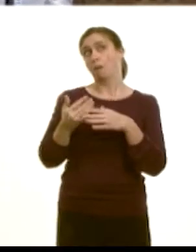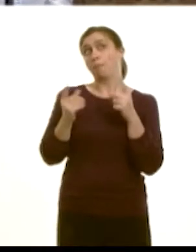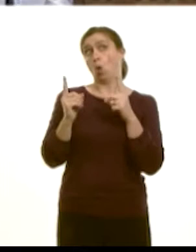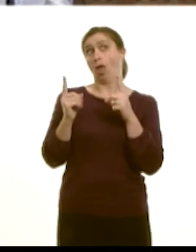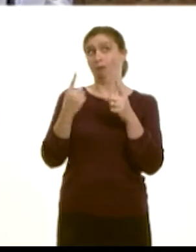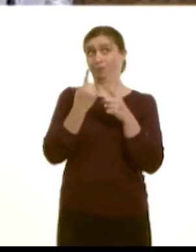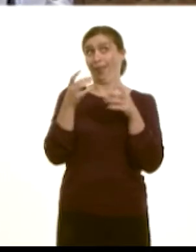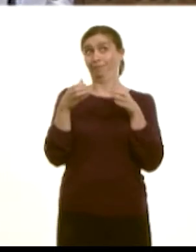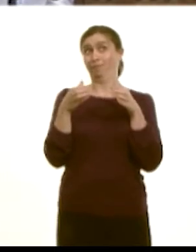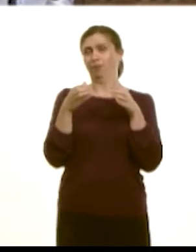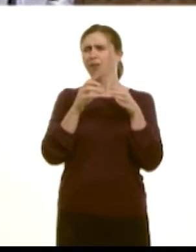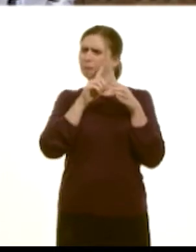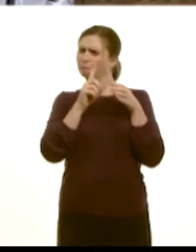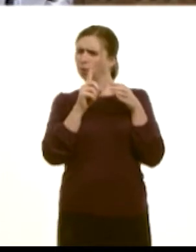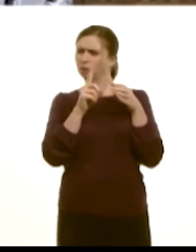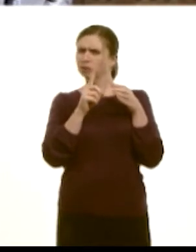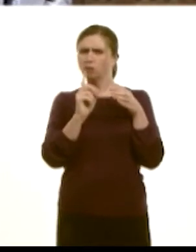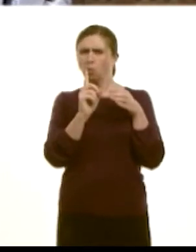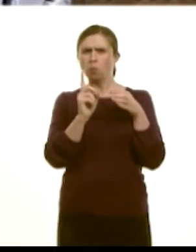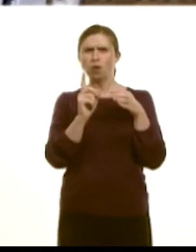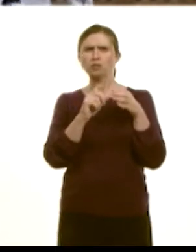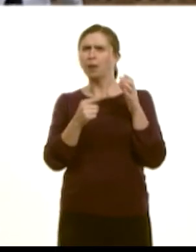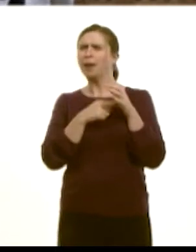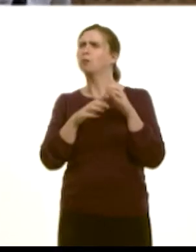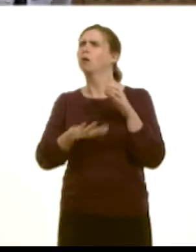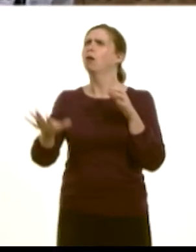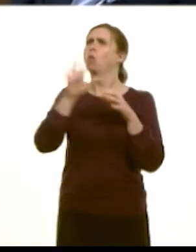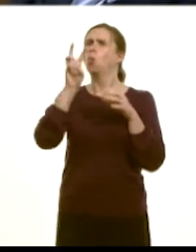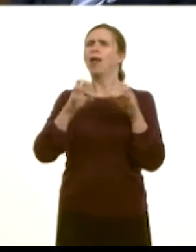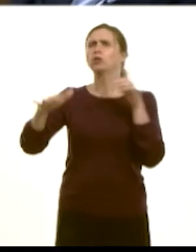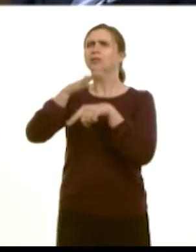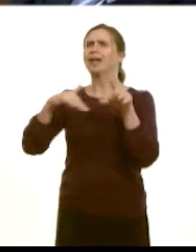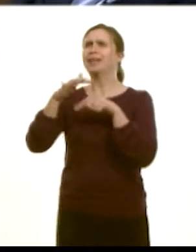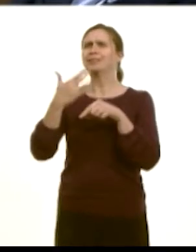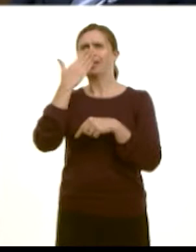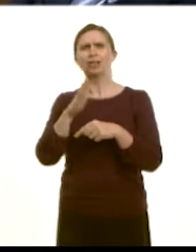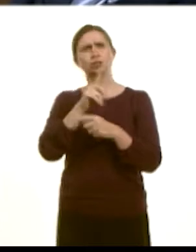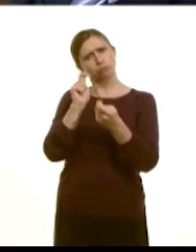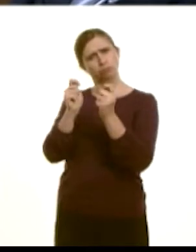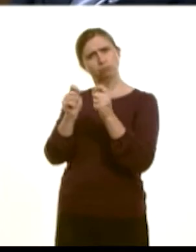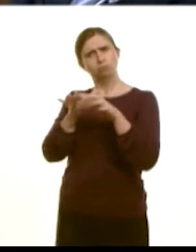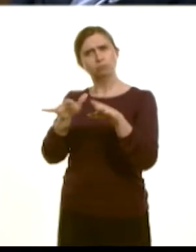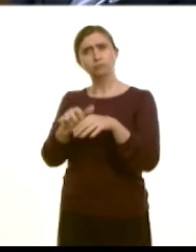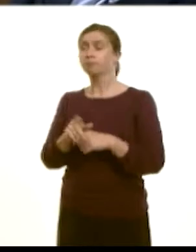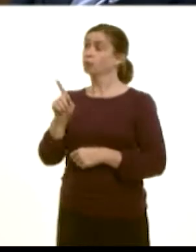what can it do to tackle this attitude more widely in Welsh society? Carwyn Jones: I think that the Member is right.